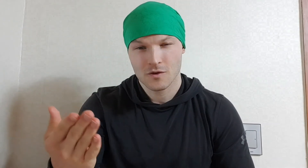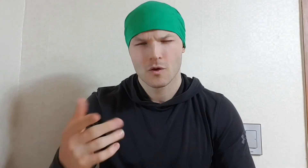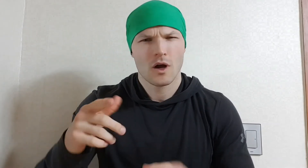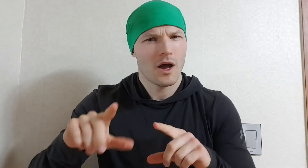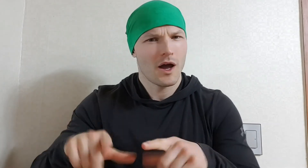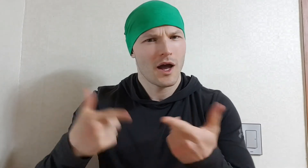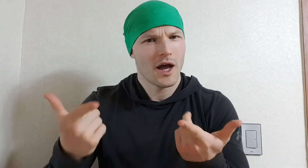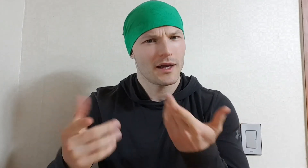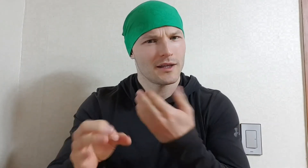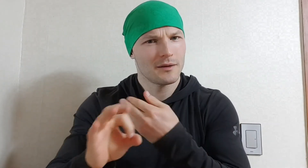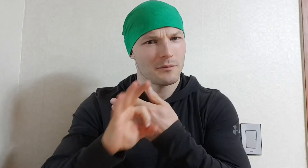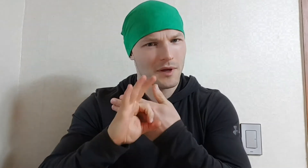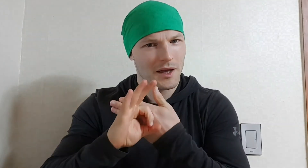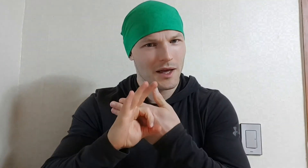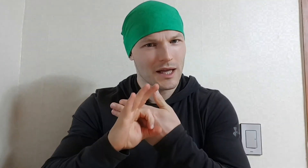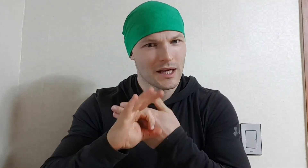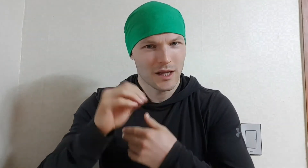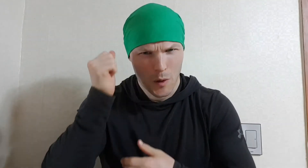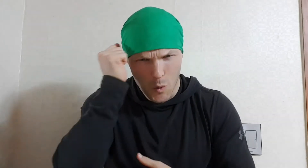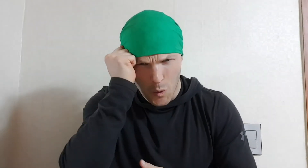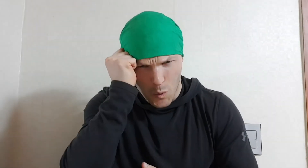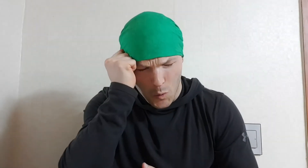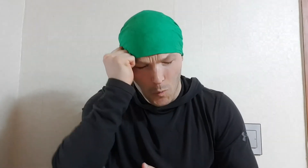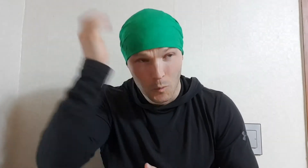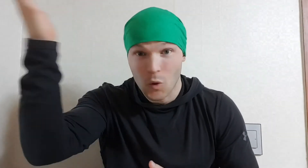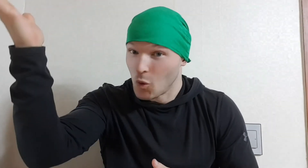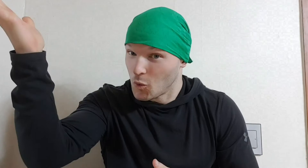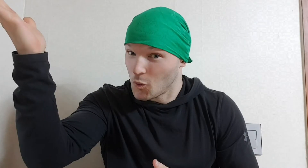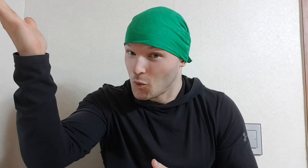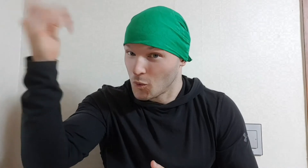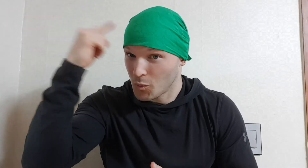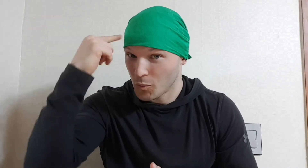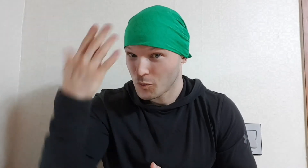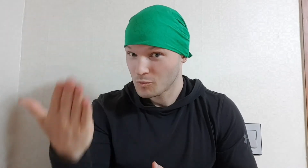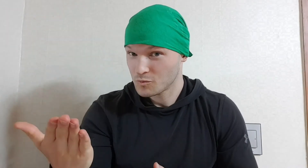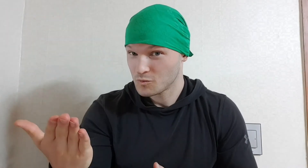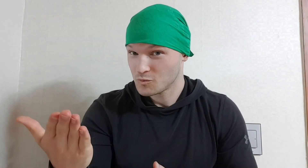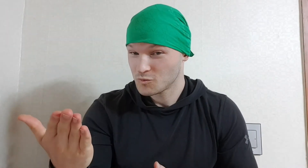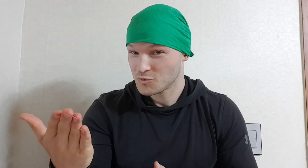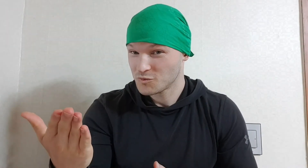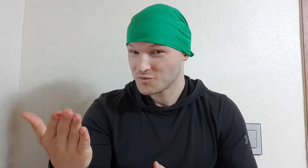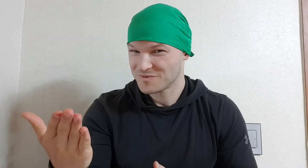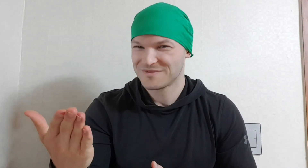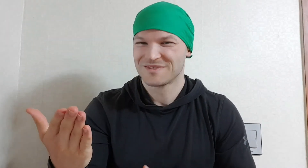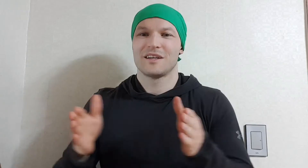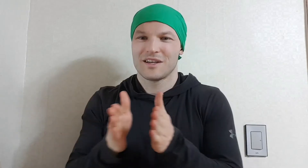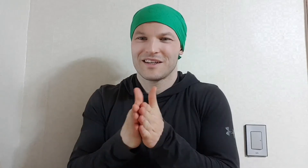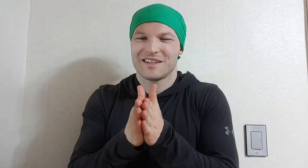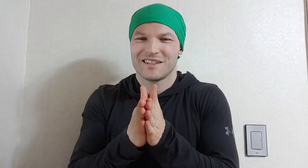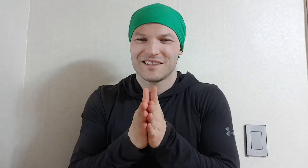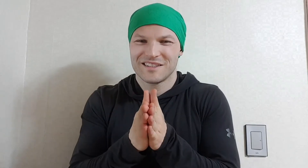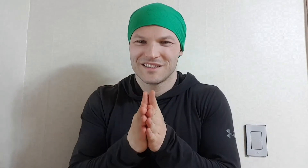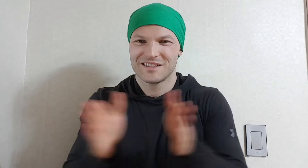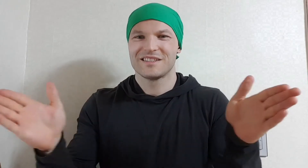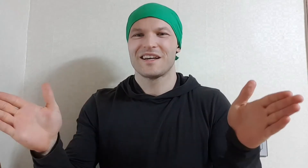Or, did you forget? Start!